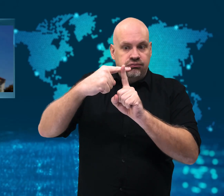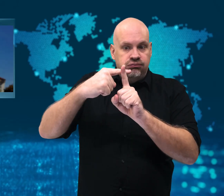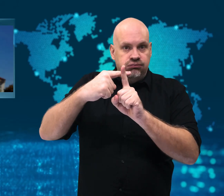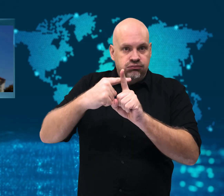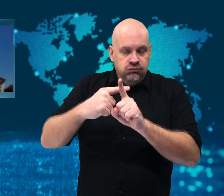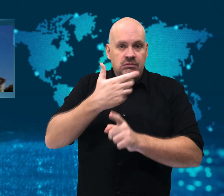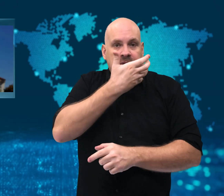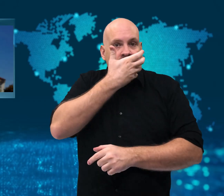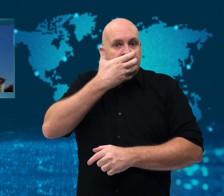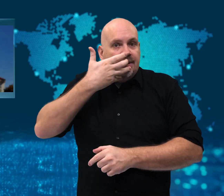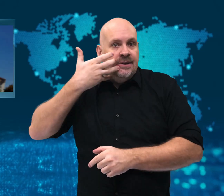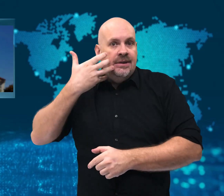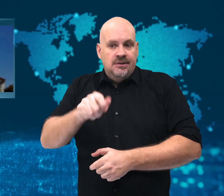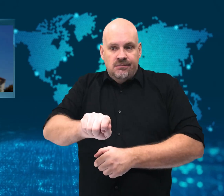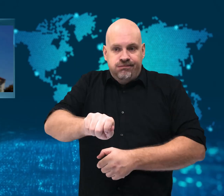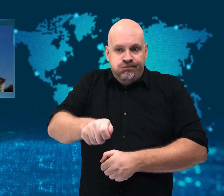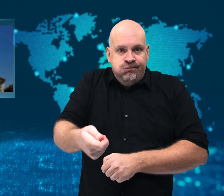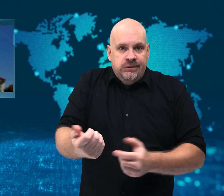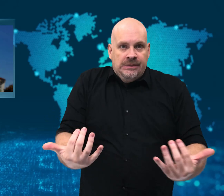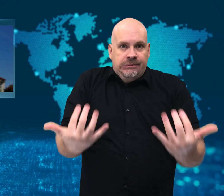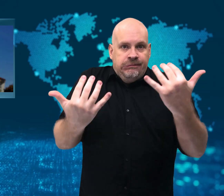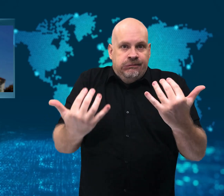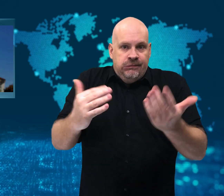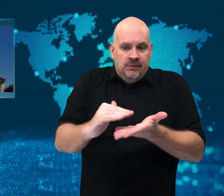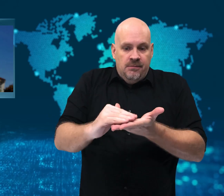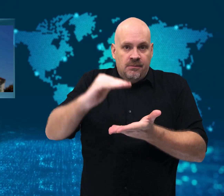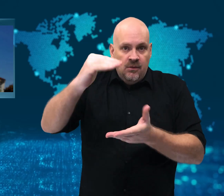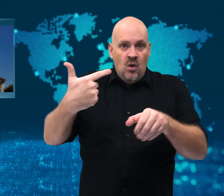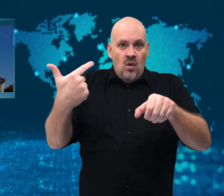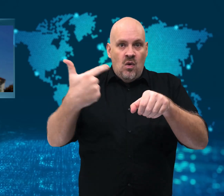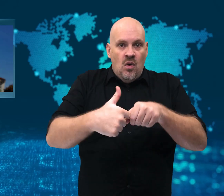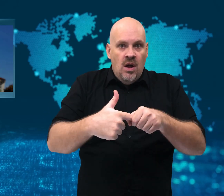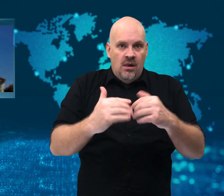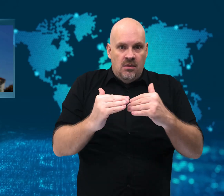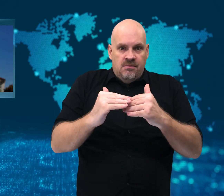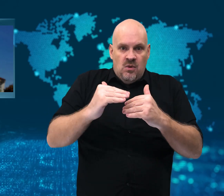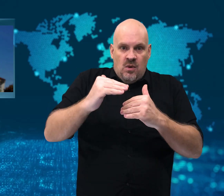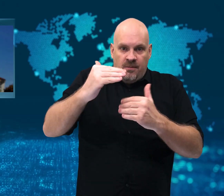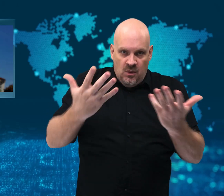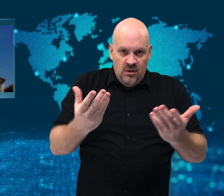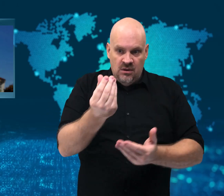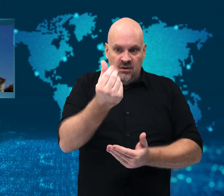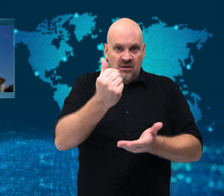they worry about energy prices and political consequences